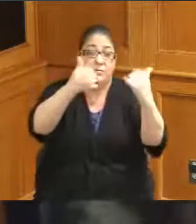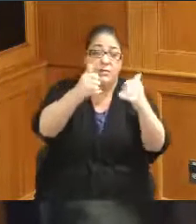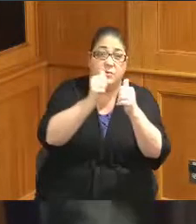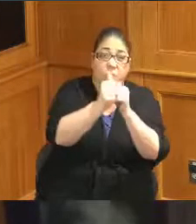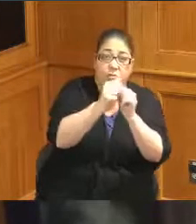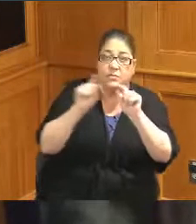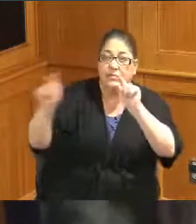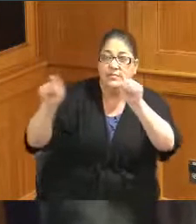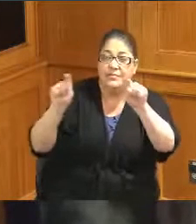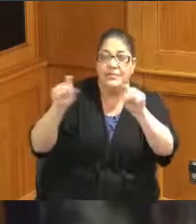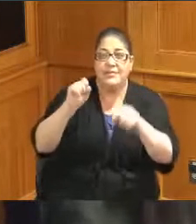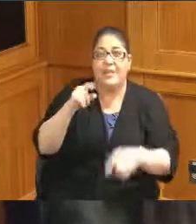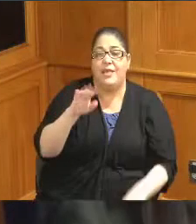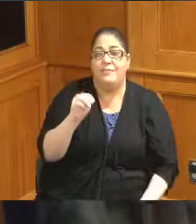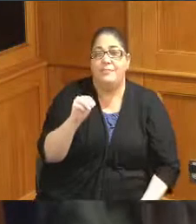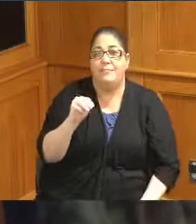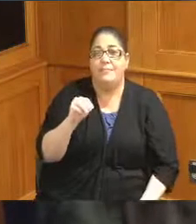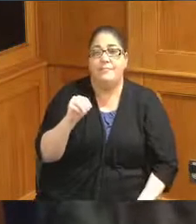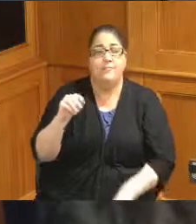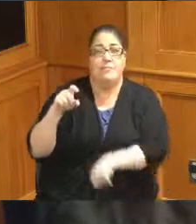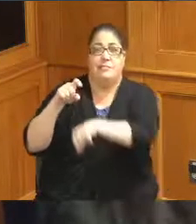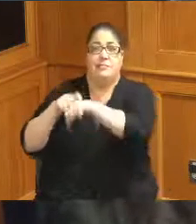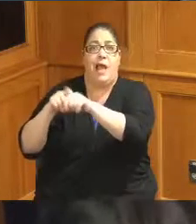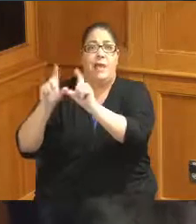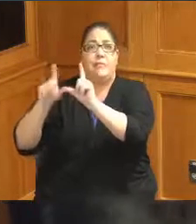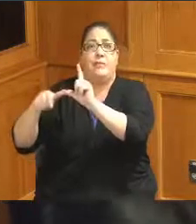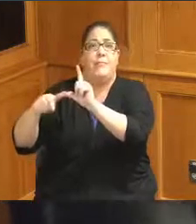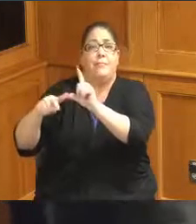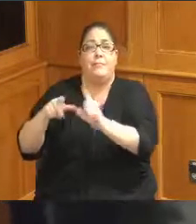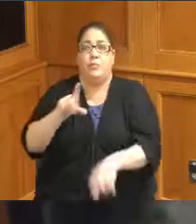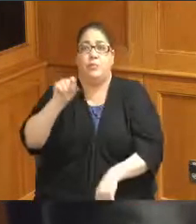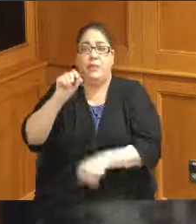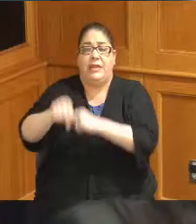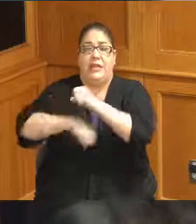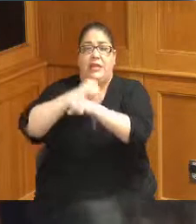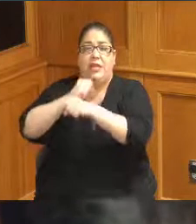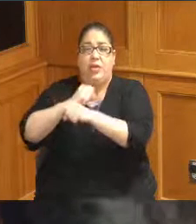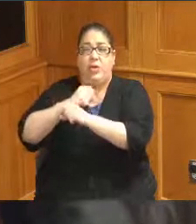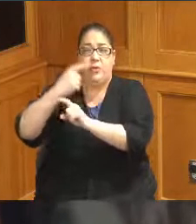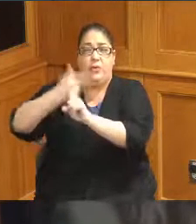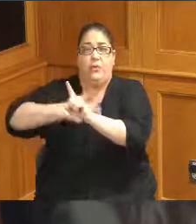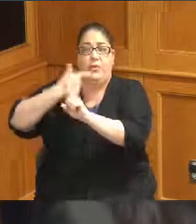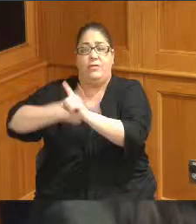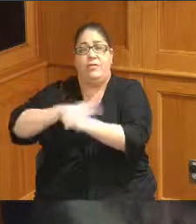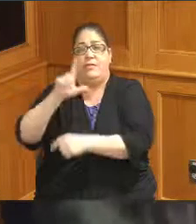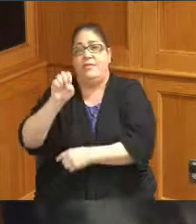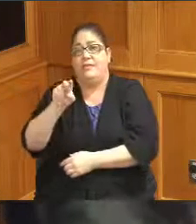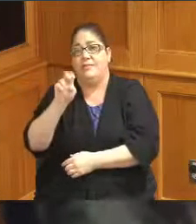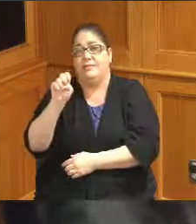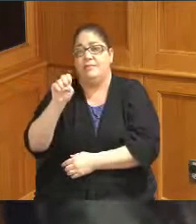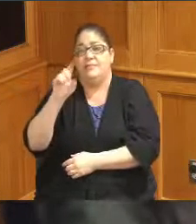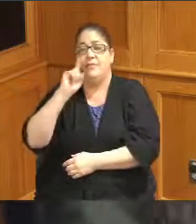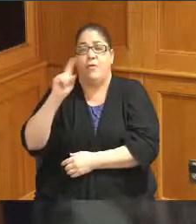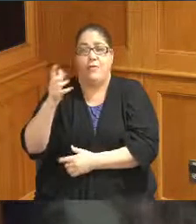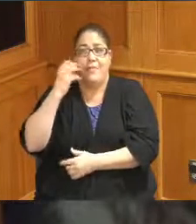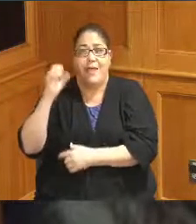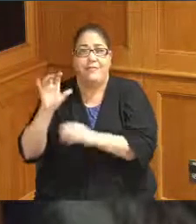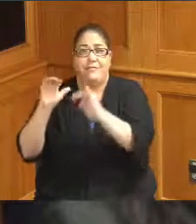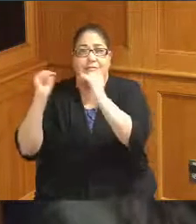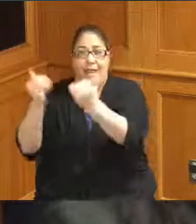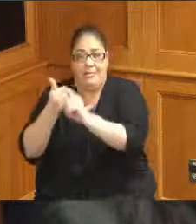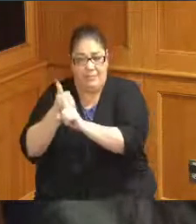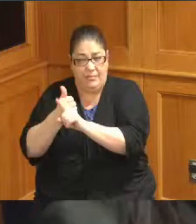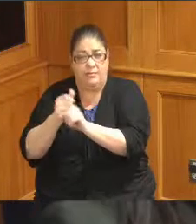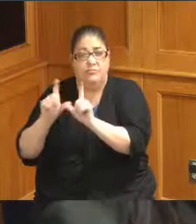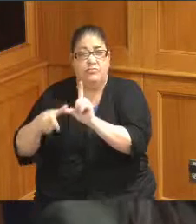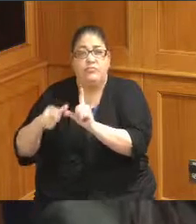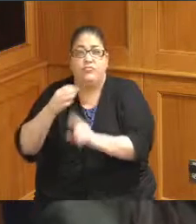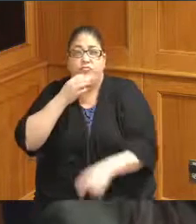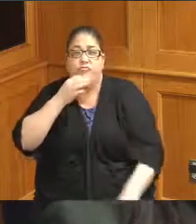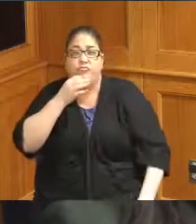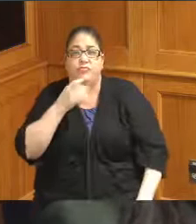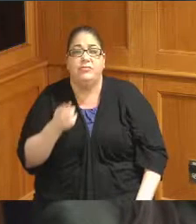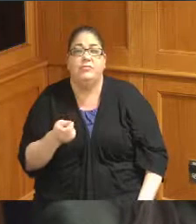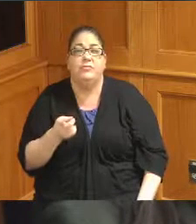the time is up the 20-year lease is coming to an end and we got a preliminary report Bare Bones